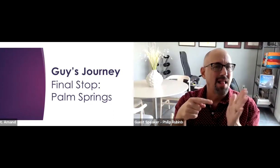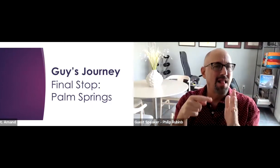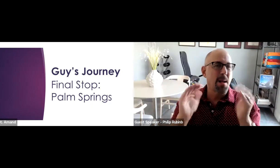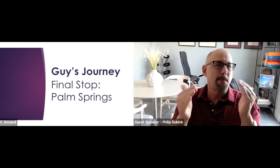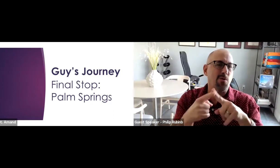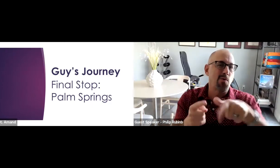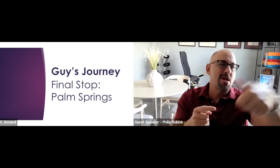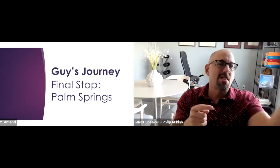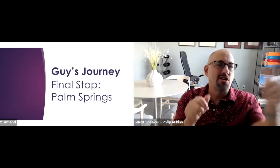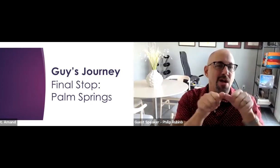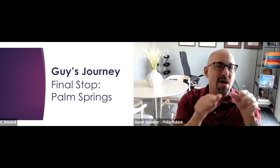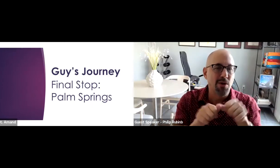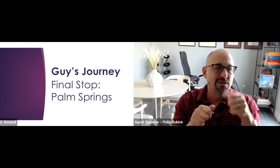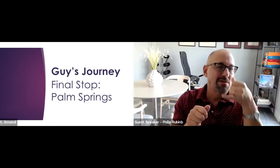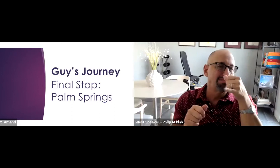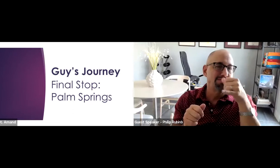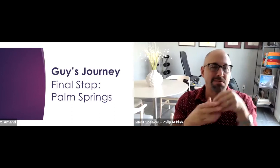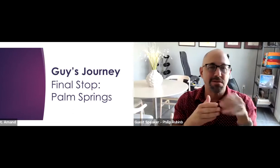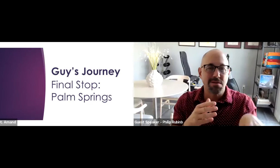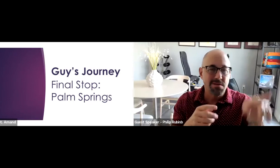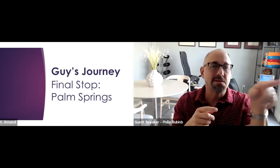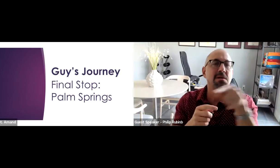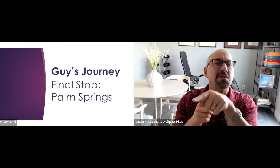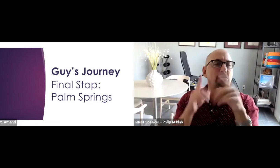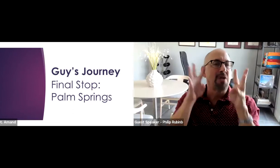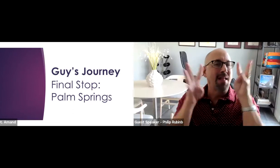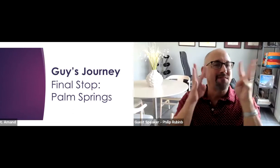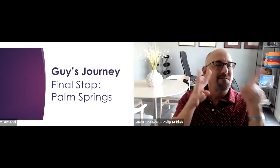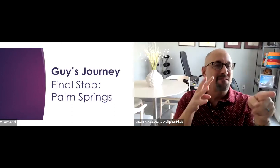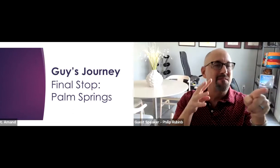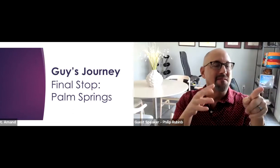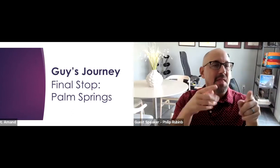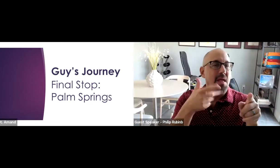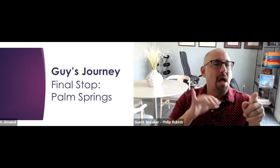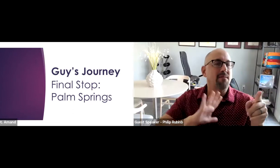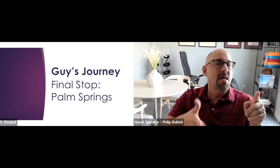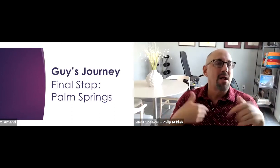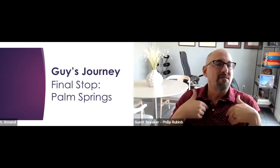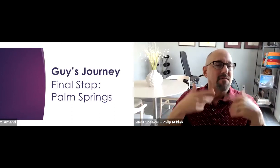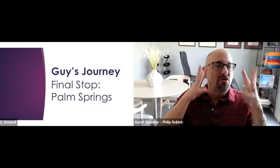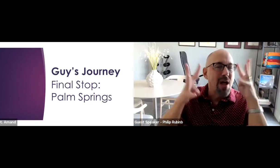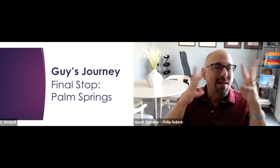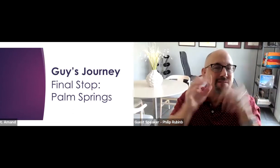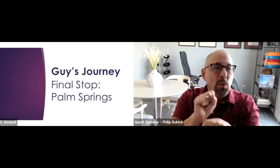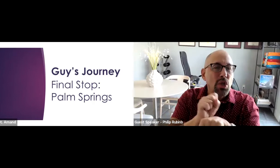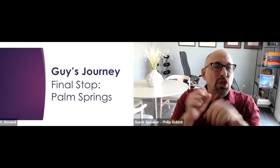at the time, and it was still affordable, compared to other areas in Palm Springs that were ridiculously expensive.